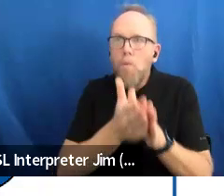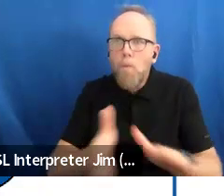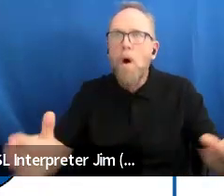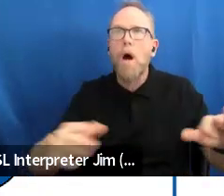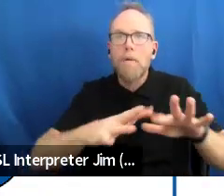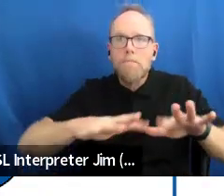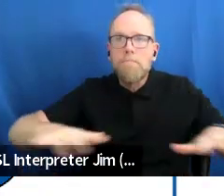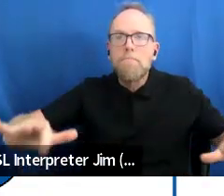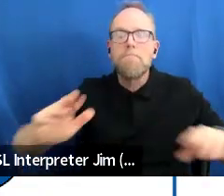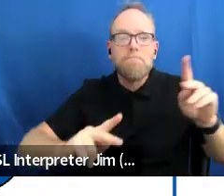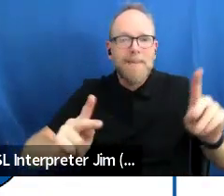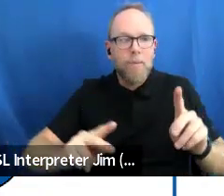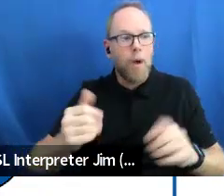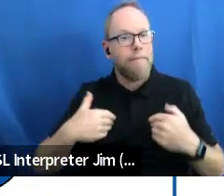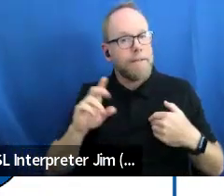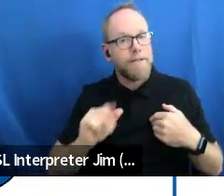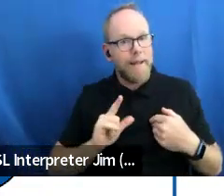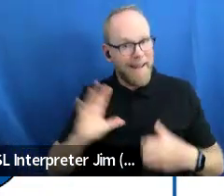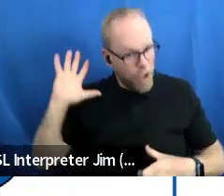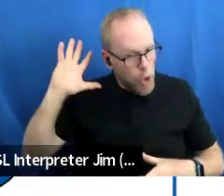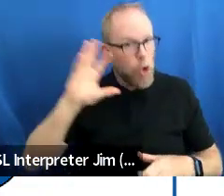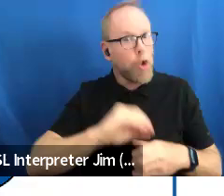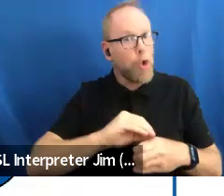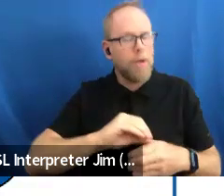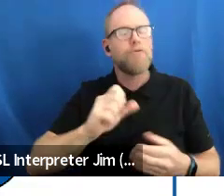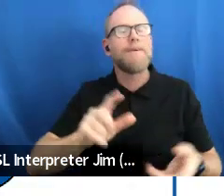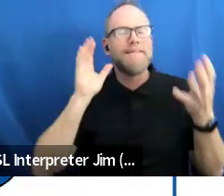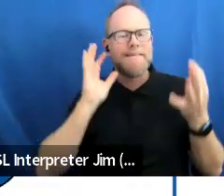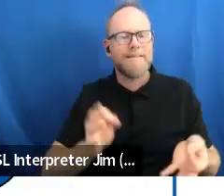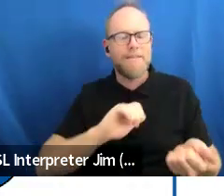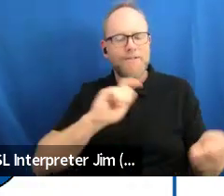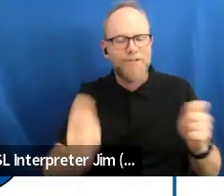And we want to amend it to make that clear. So they actually changed the definition of